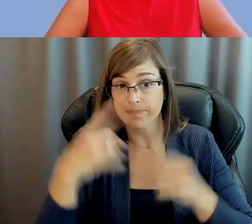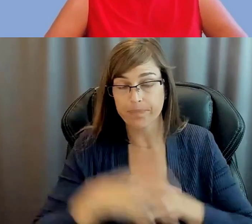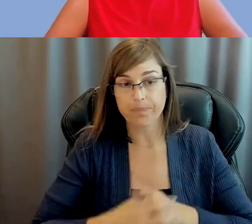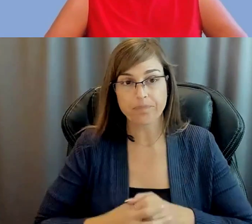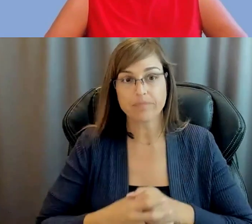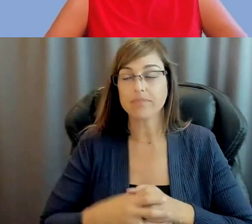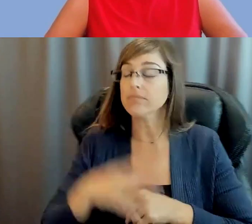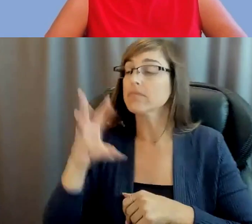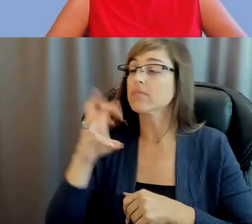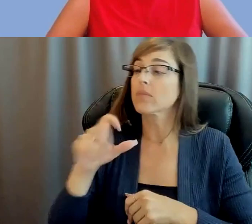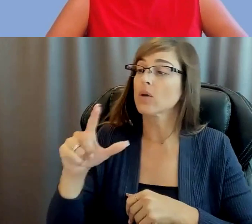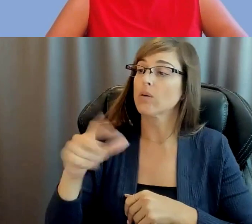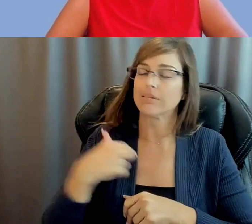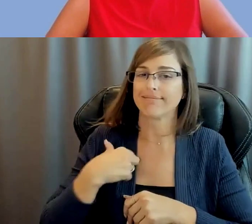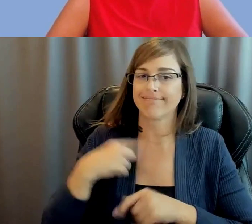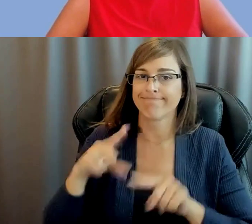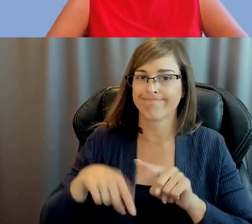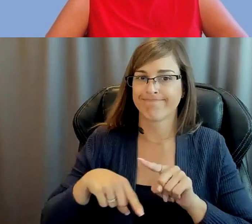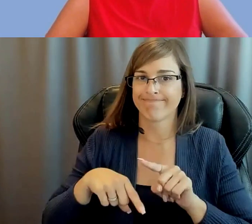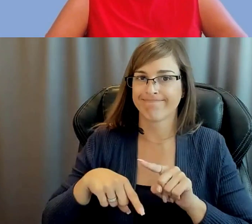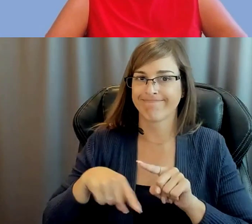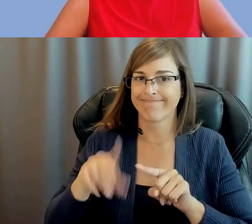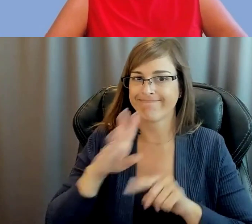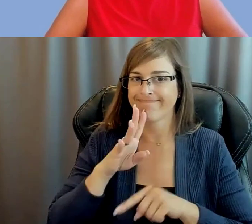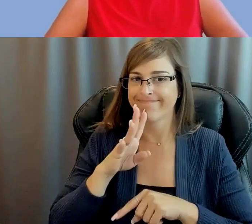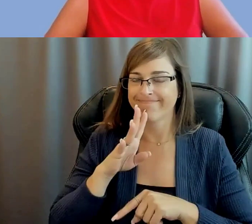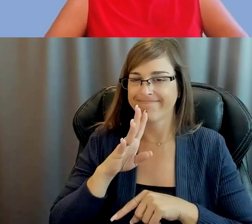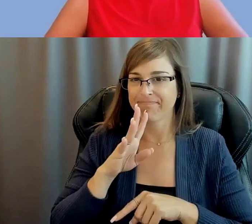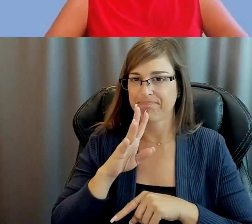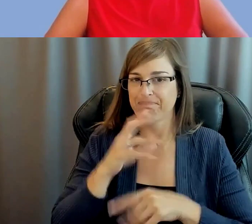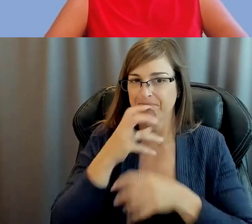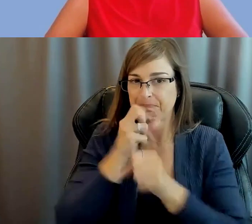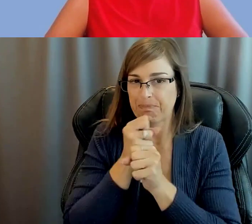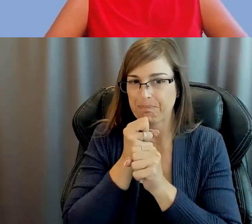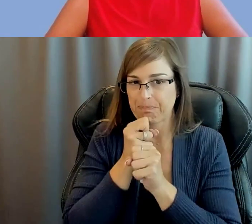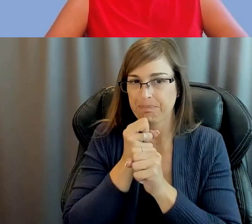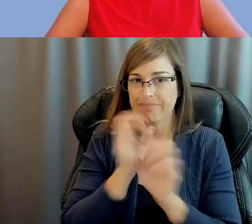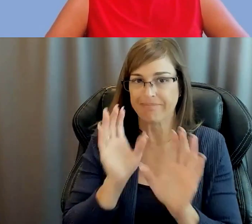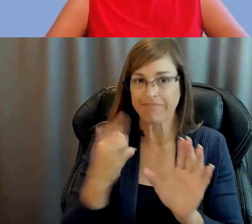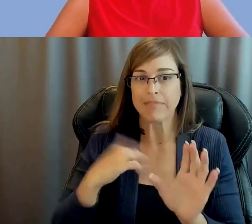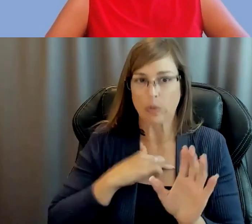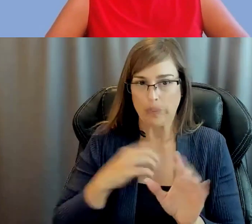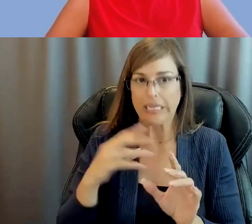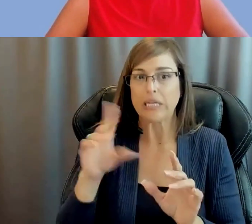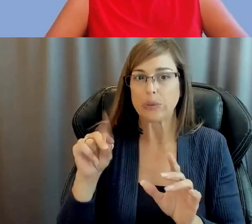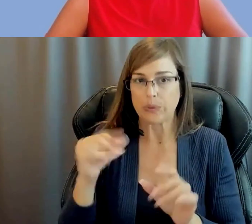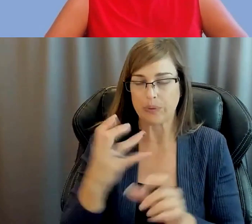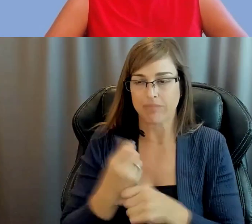Dr. Ranjini Ambalavanar: I cannot talk for that. We do get bothered by these other ..